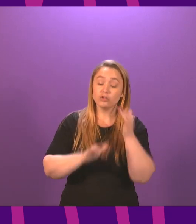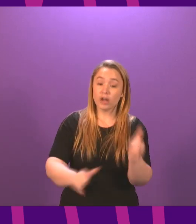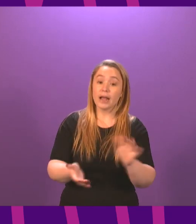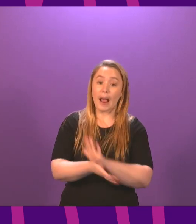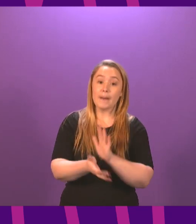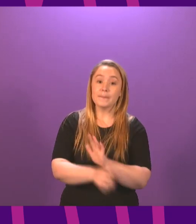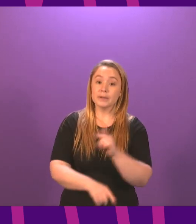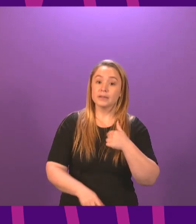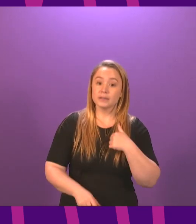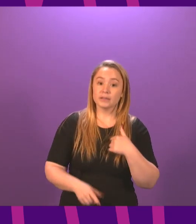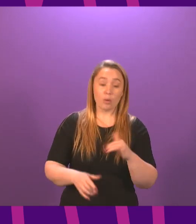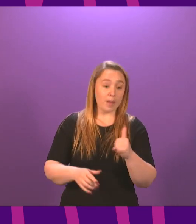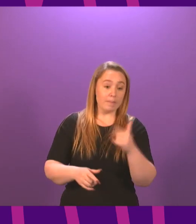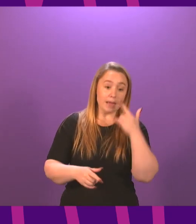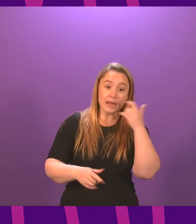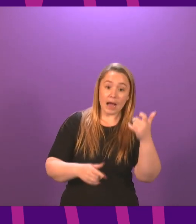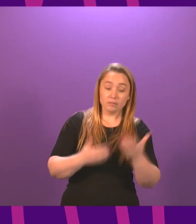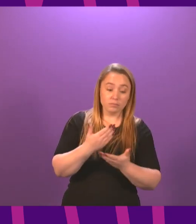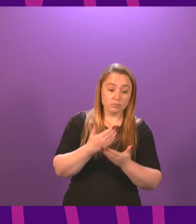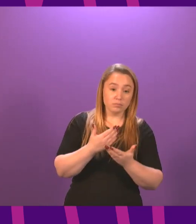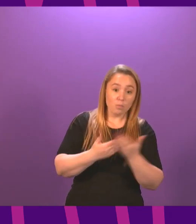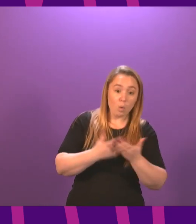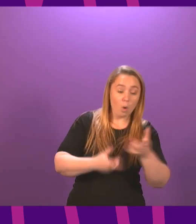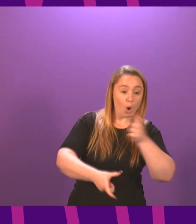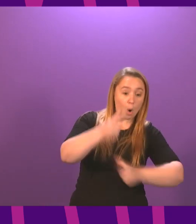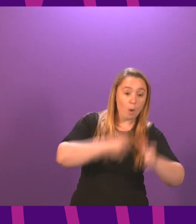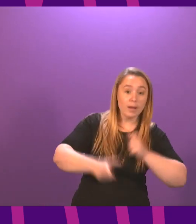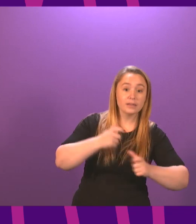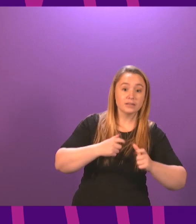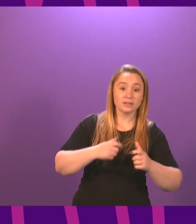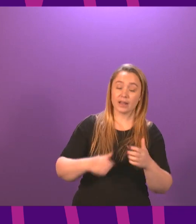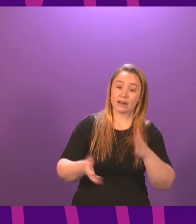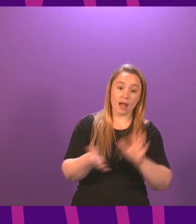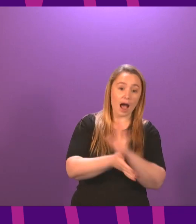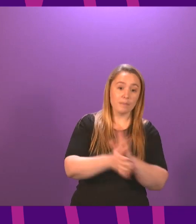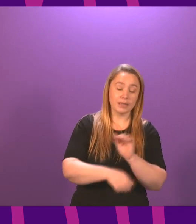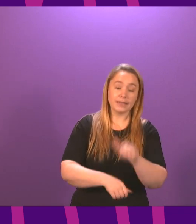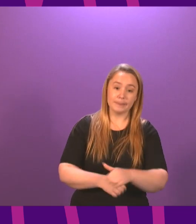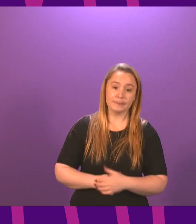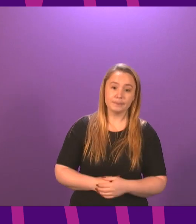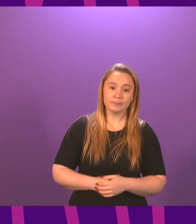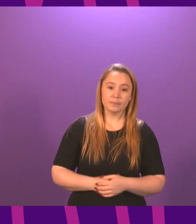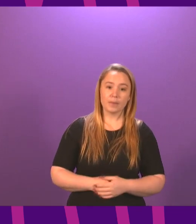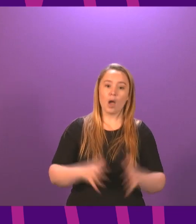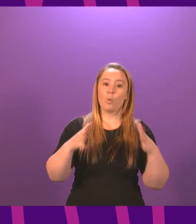details and, if there is more that we can do or more comments that it would be appropriate for me to make, I would be happy to do that.